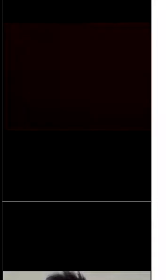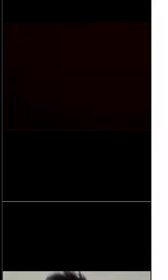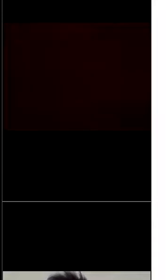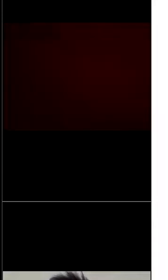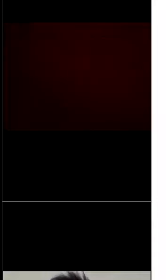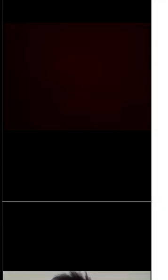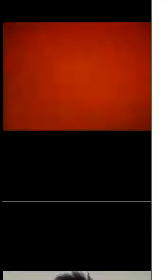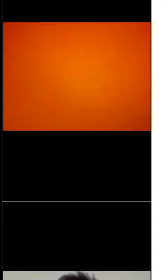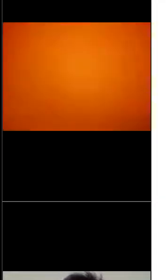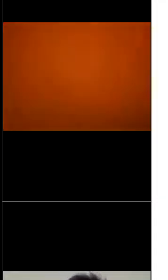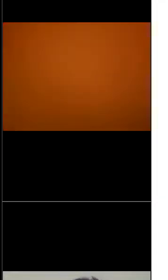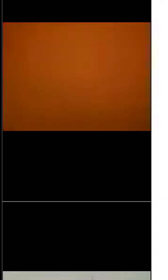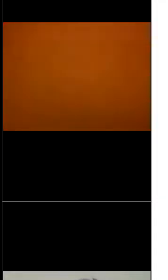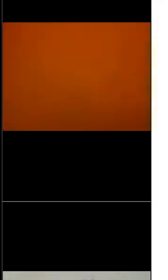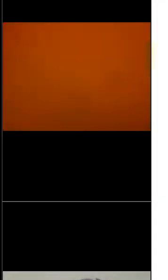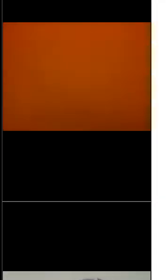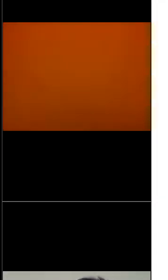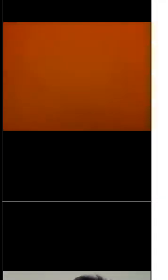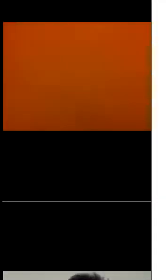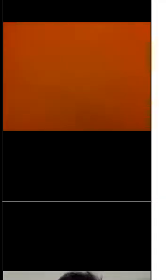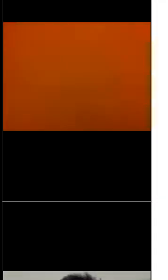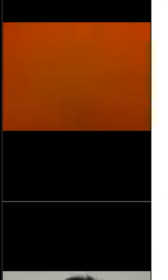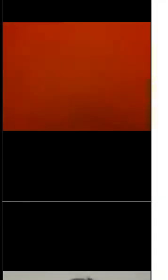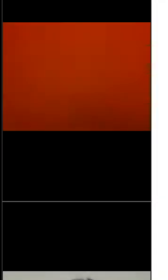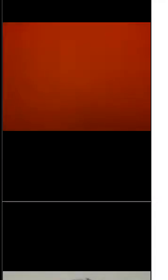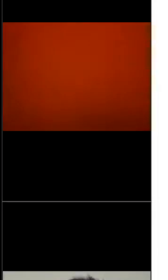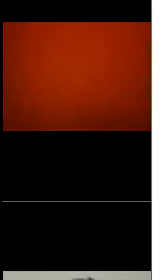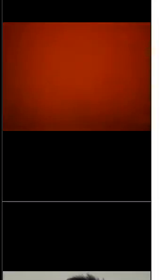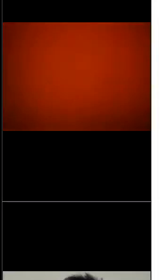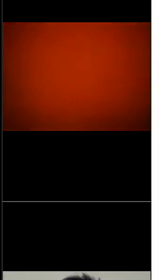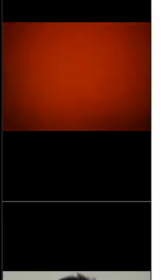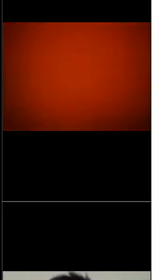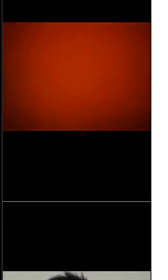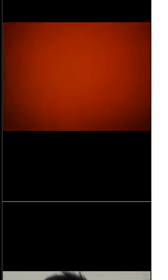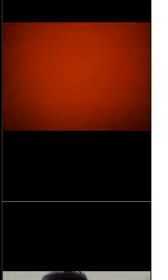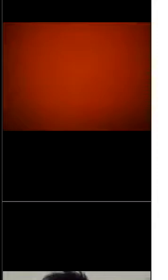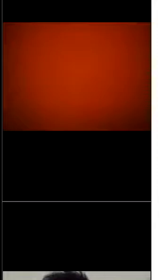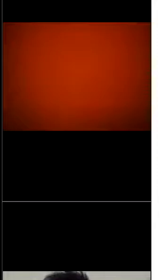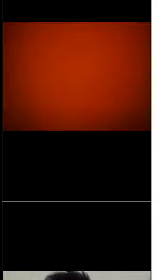guess I was just gonna briefly add to I think one thing that is important in